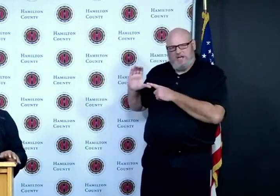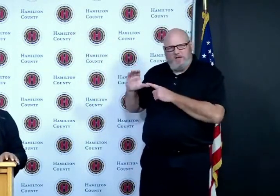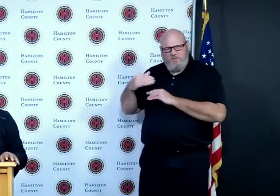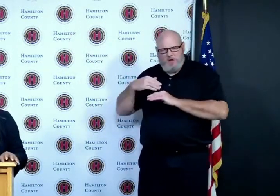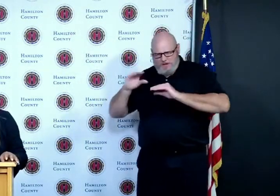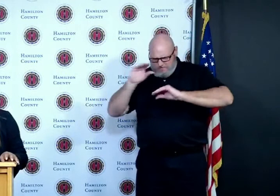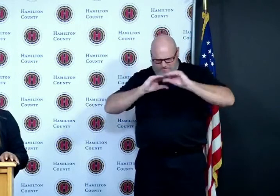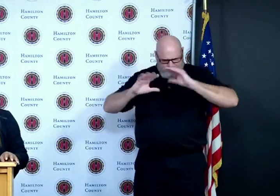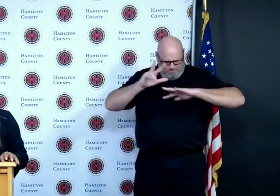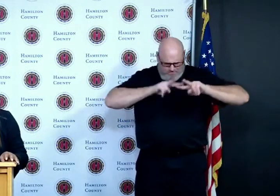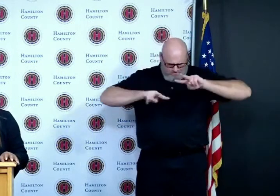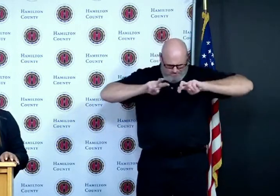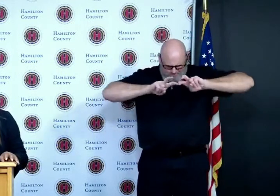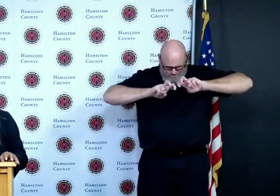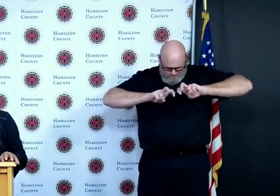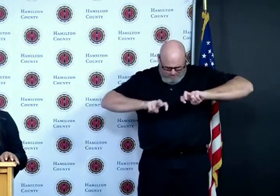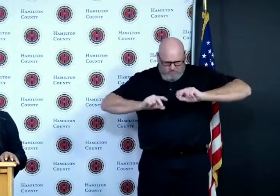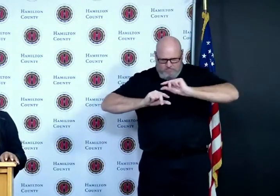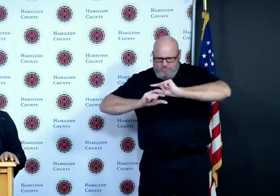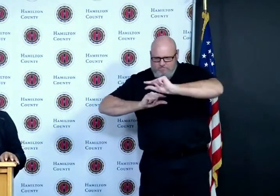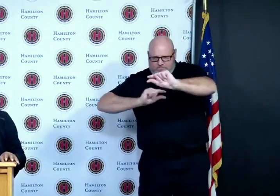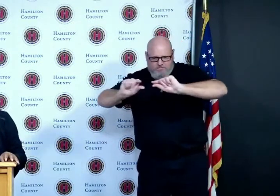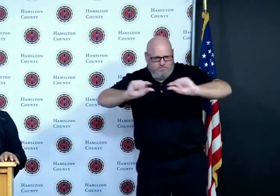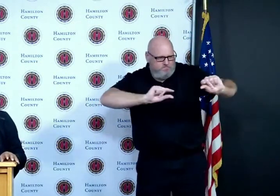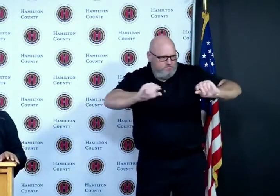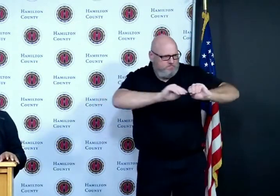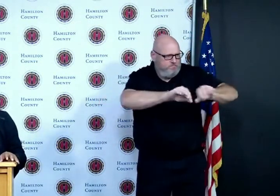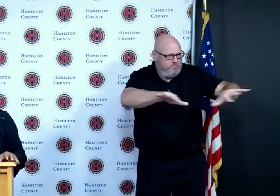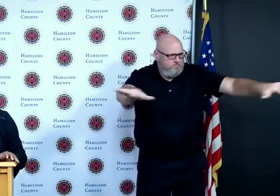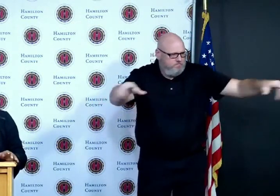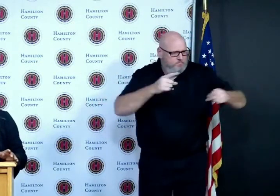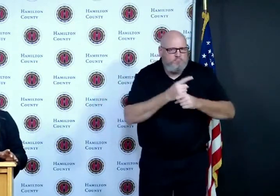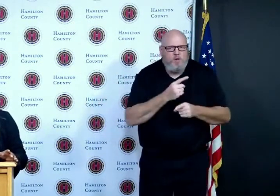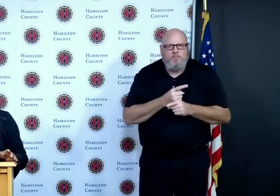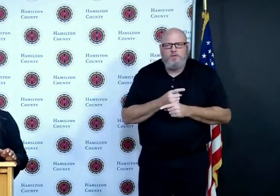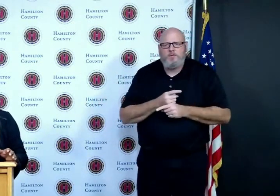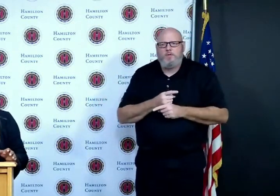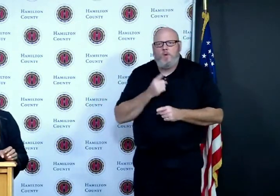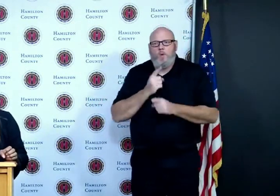to people but now we have a chance to kind of step back and say okay what are some things that